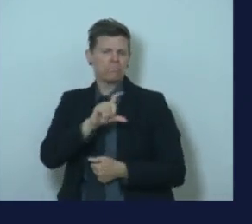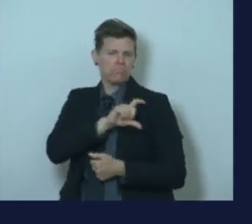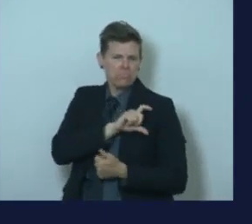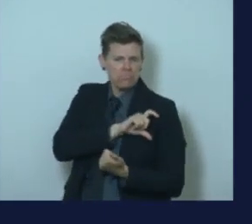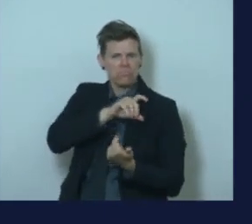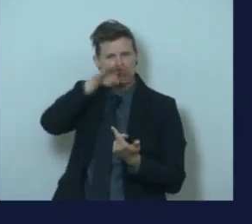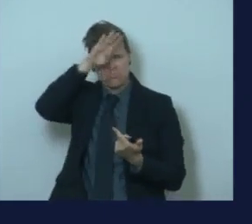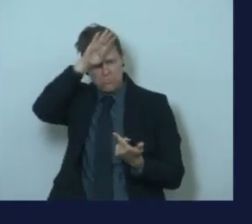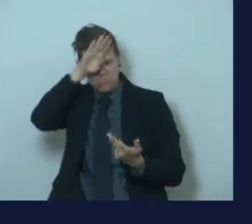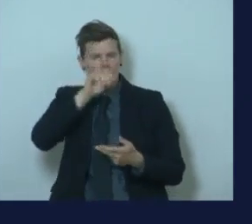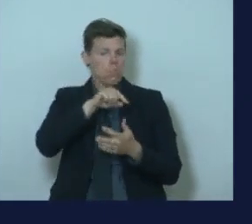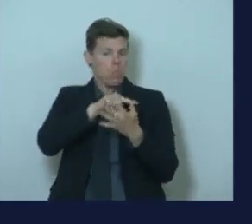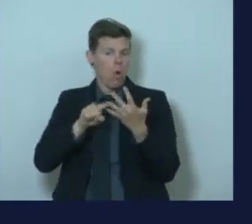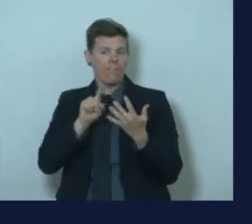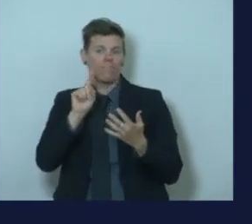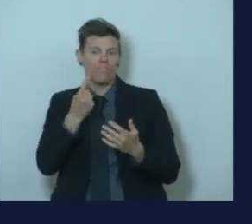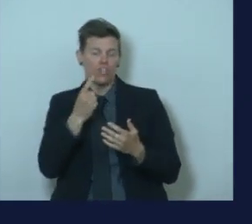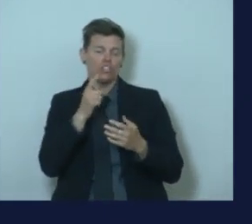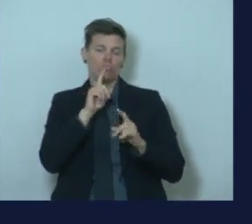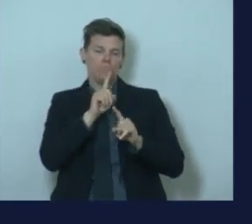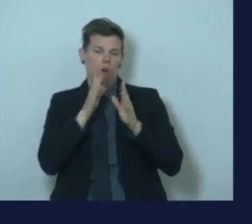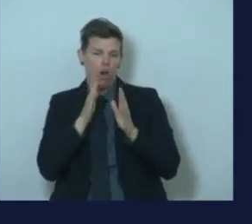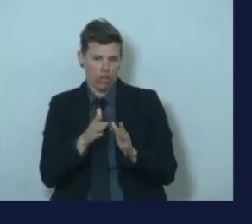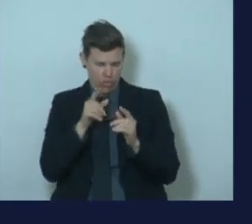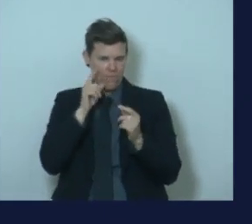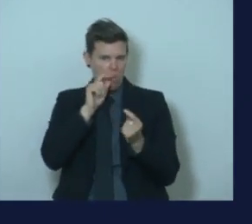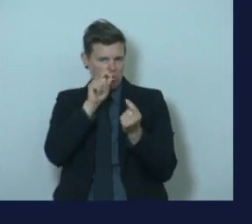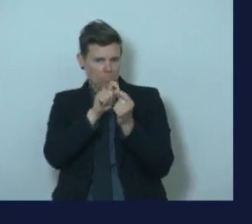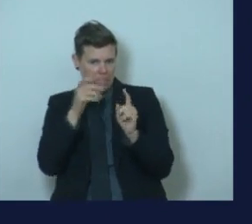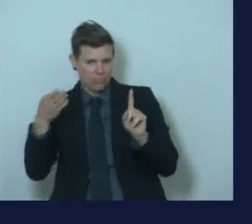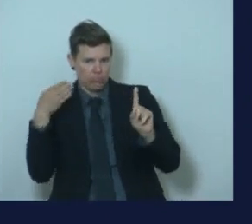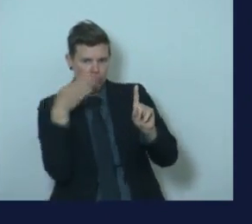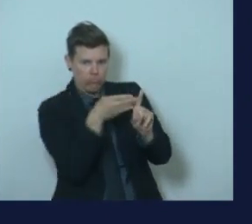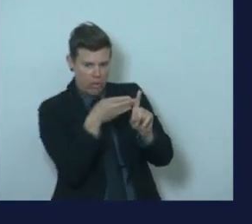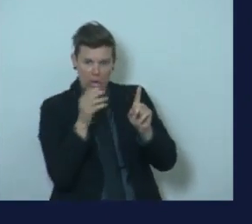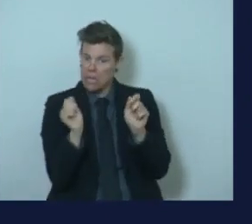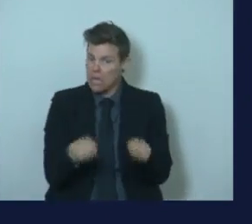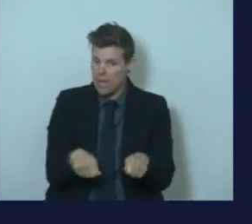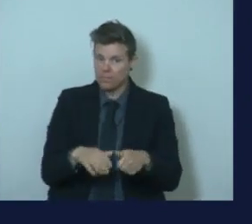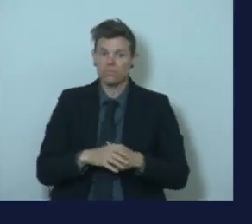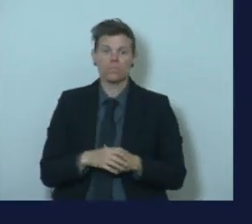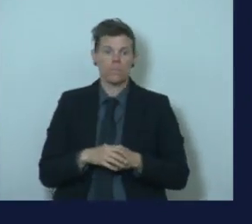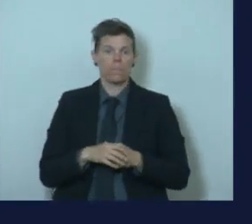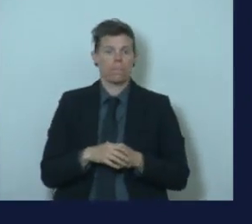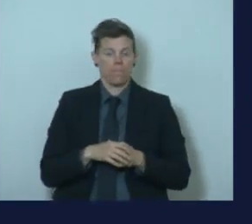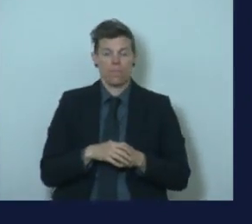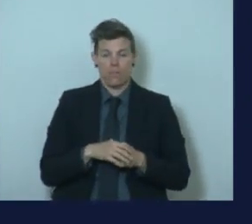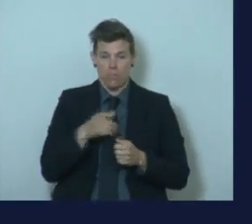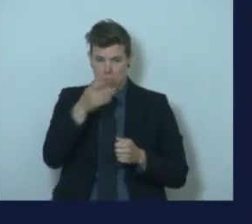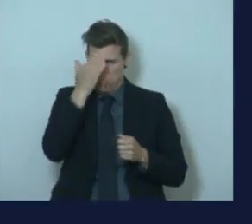WE ALSO HAVE A HEALTH CARE WORKER AND FIRST RESPONDER SUPPORT LINE.